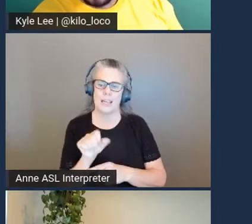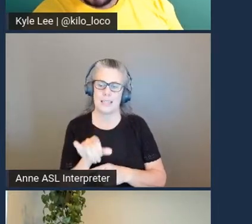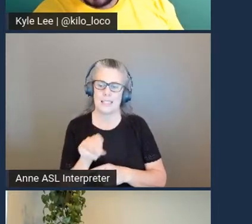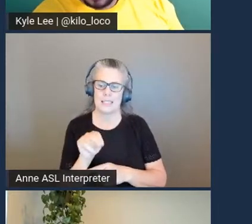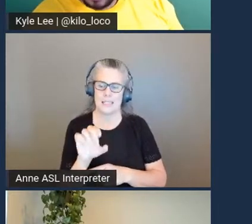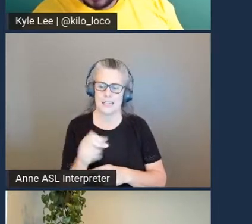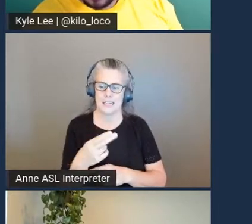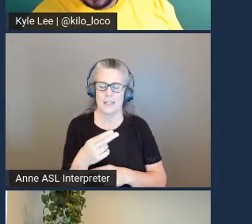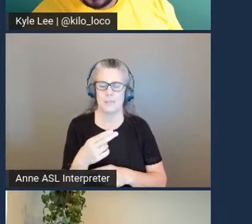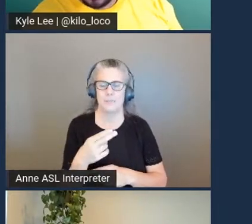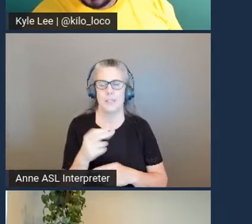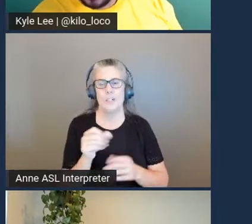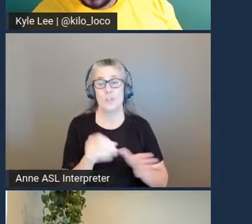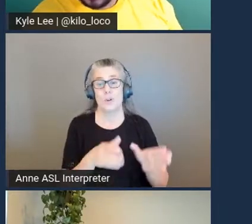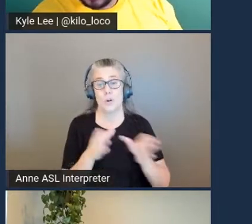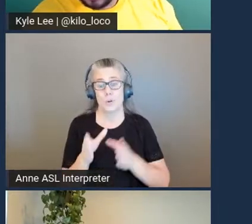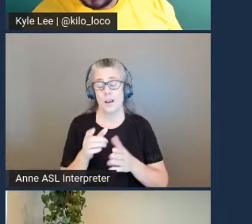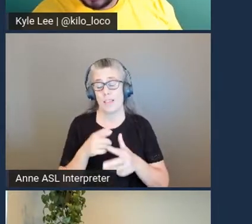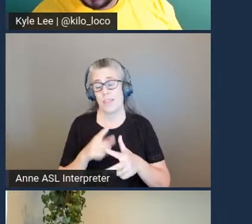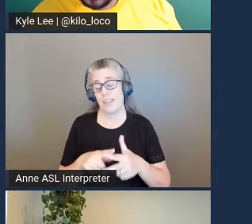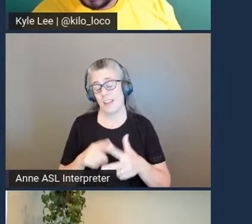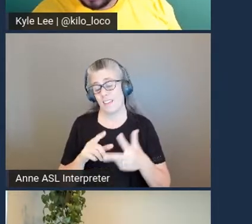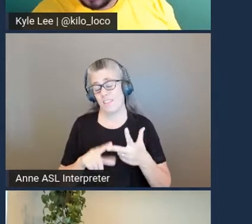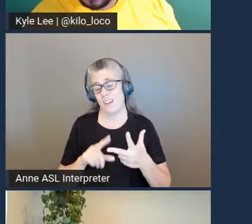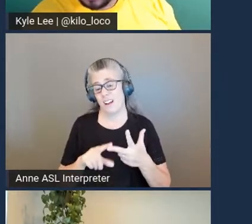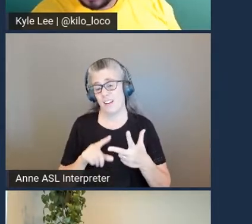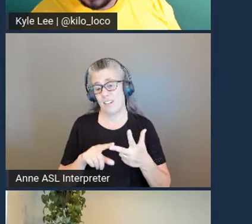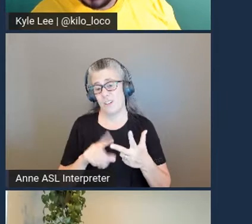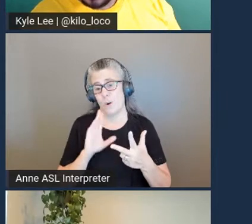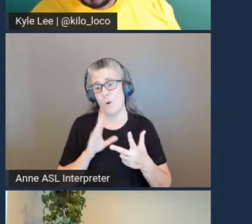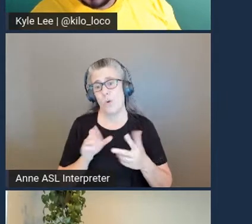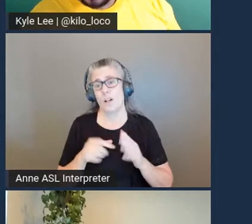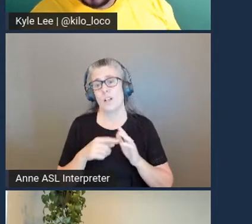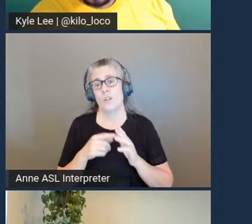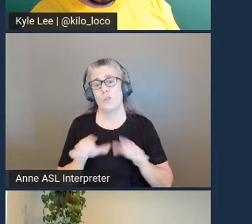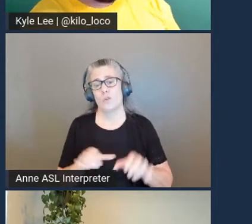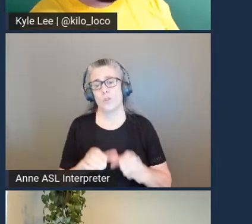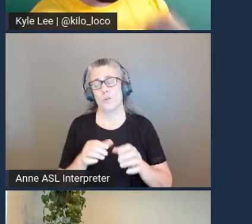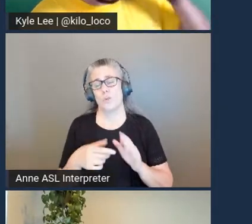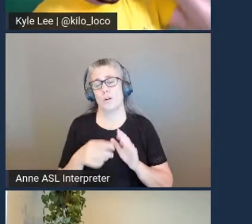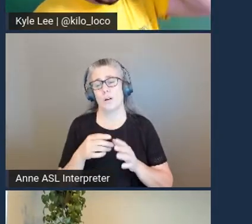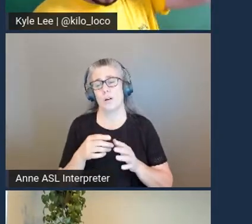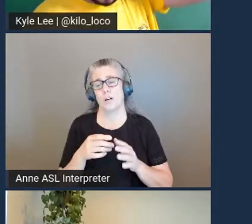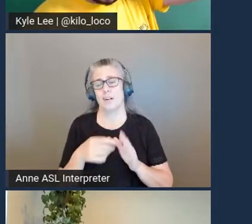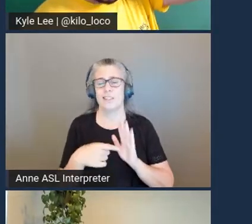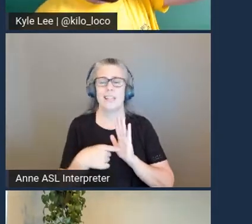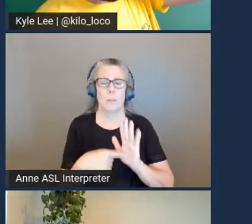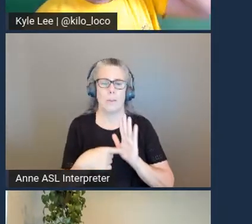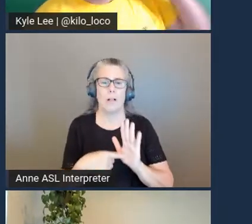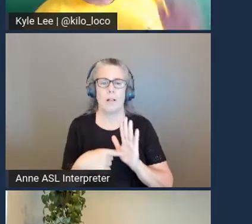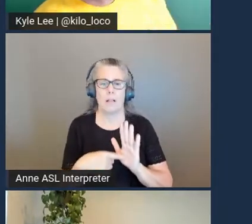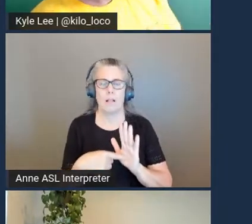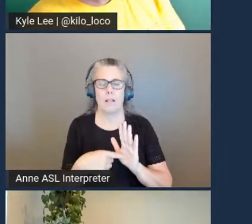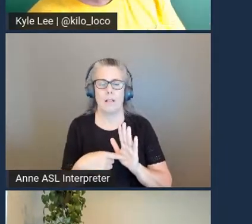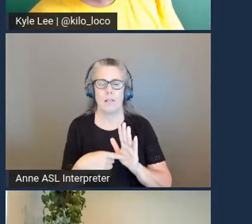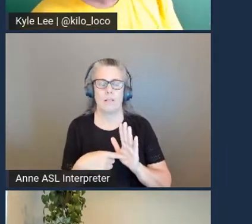And finally, like, we'll do a sample invocation of the endpoint that we set up, just to see like how it responds.